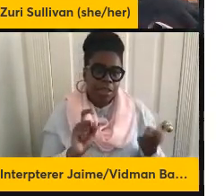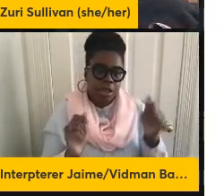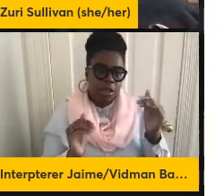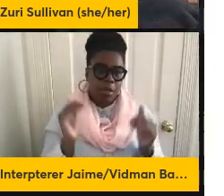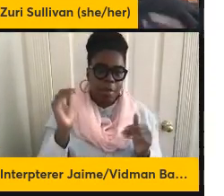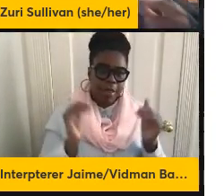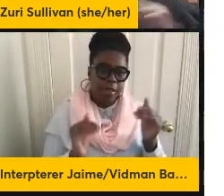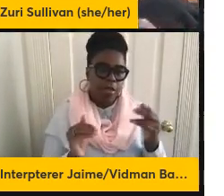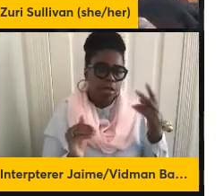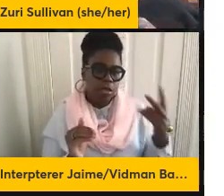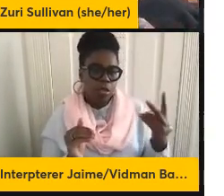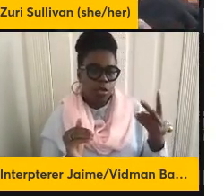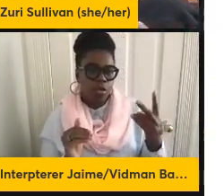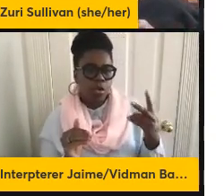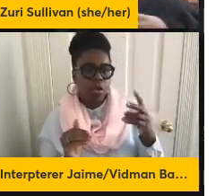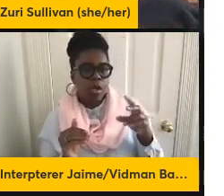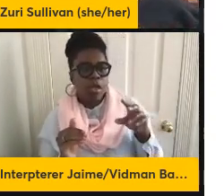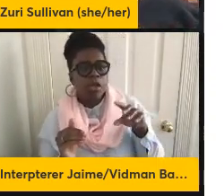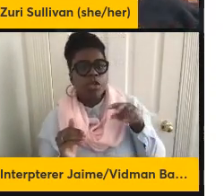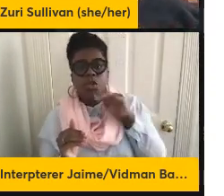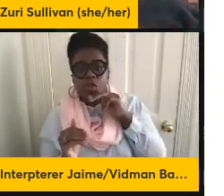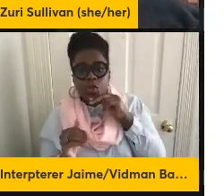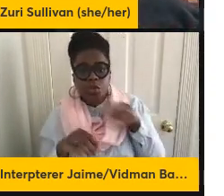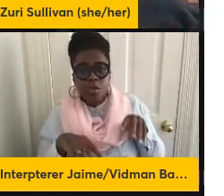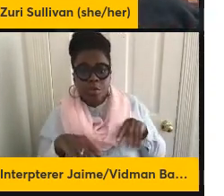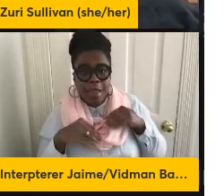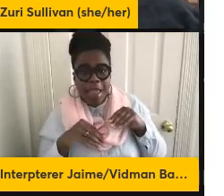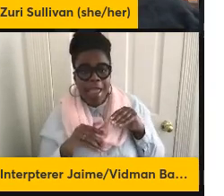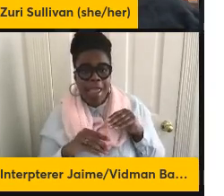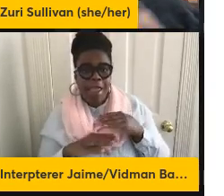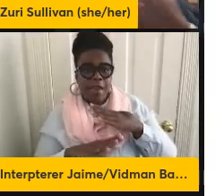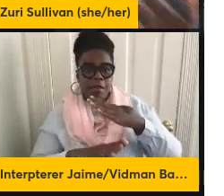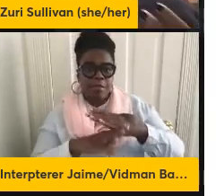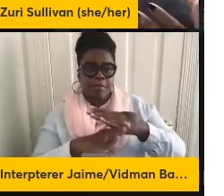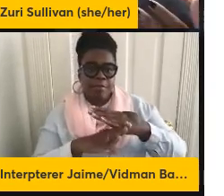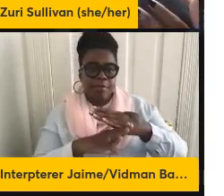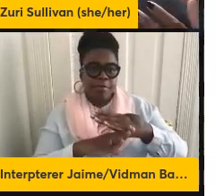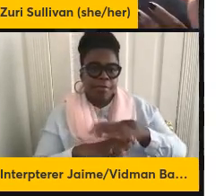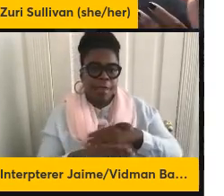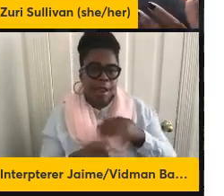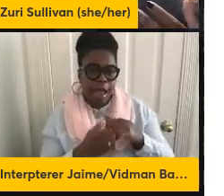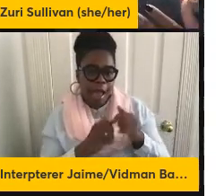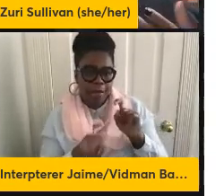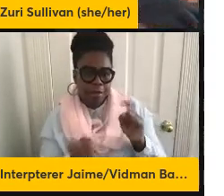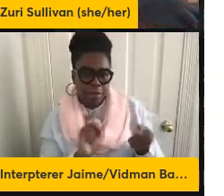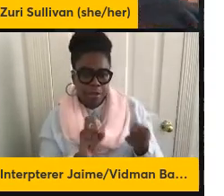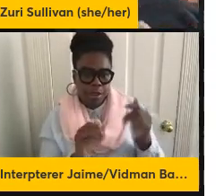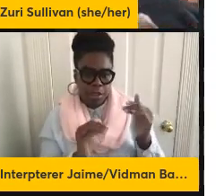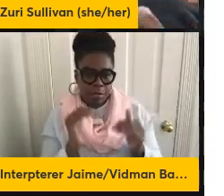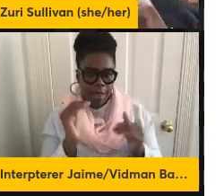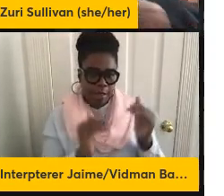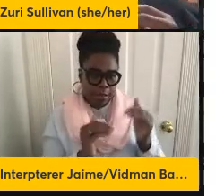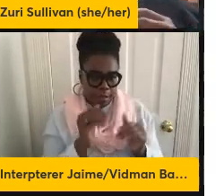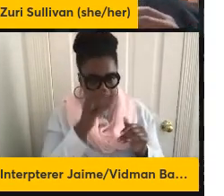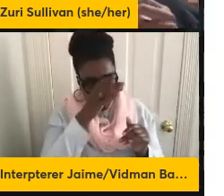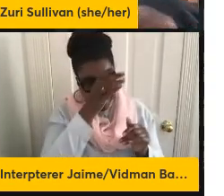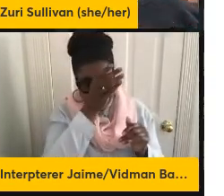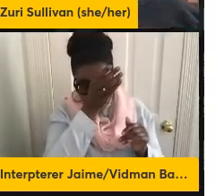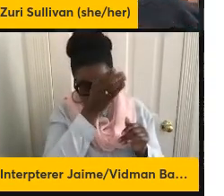core functions, nutrient uptake, and host defense. And how does it adjust this balance. So, we know that in response to